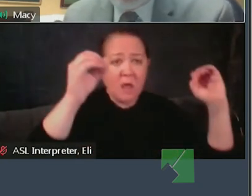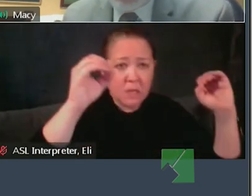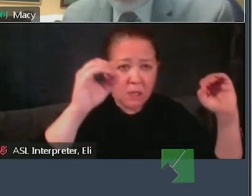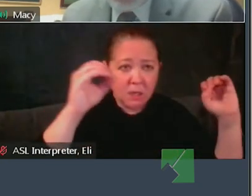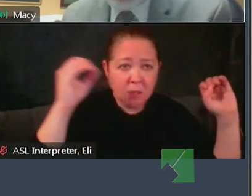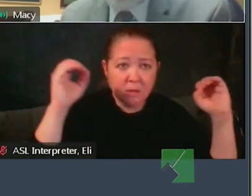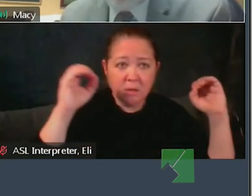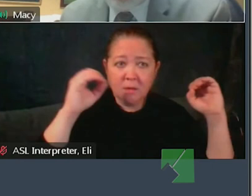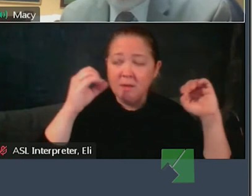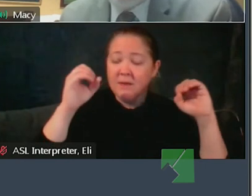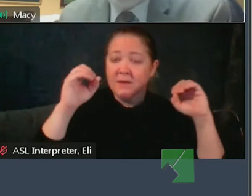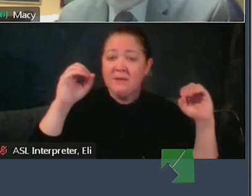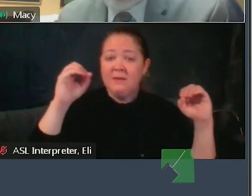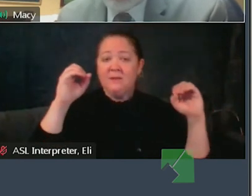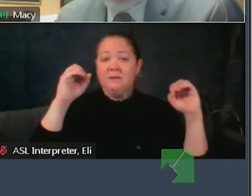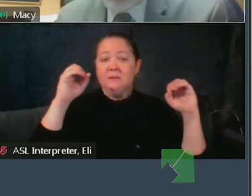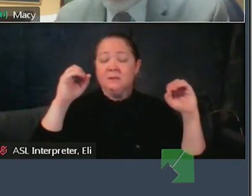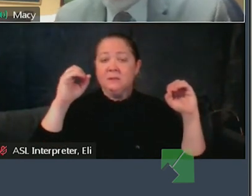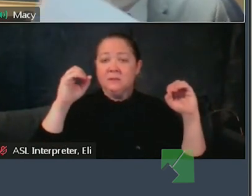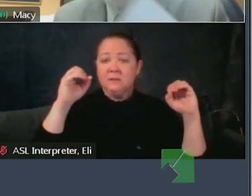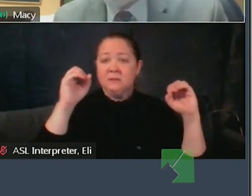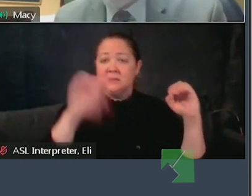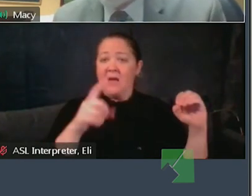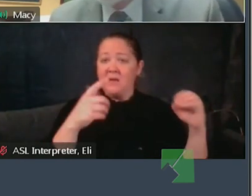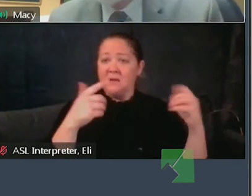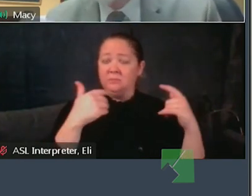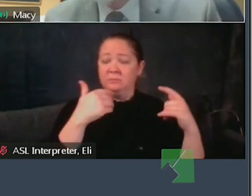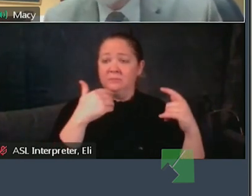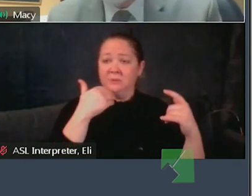facility, such sessions, the one that's being proposed.